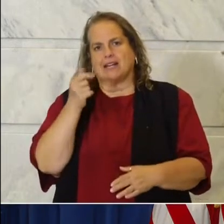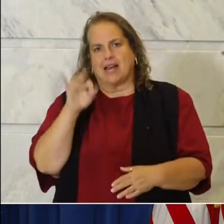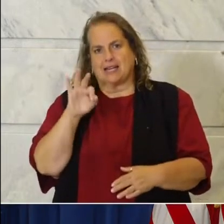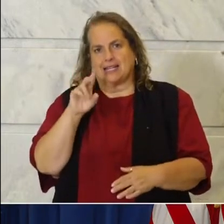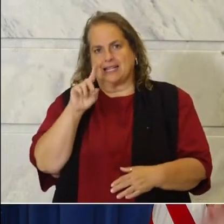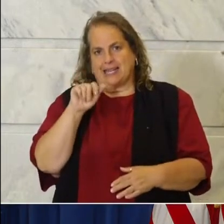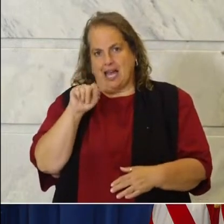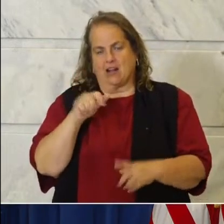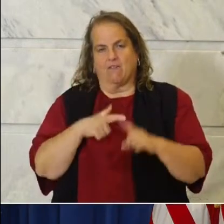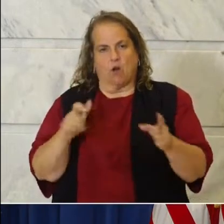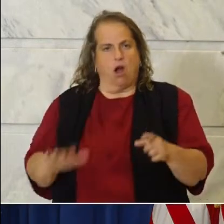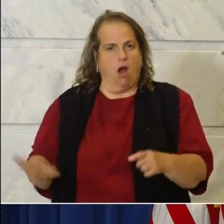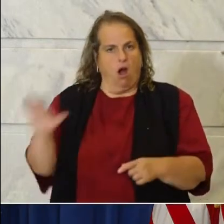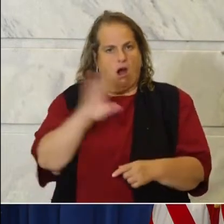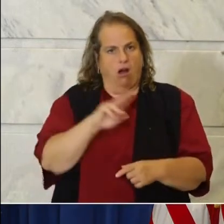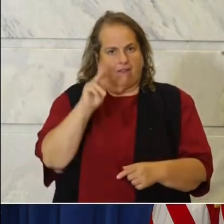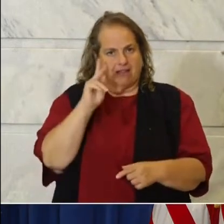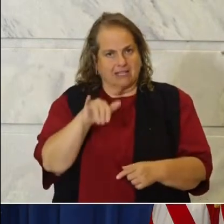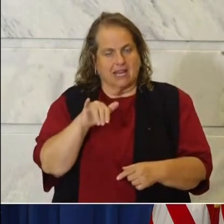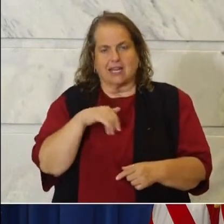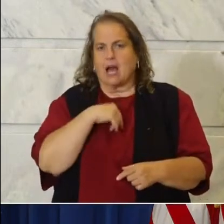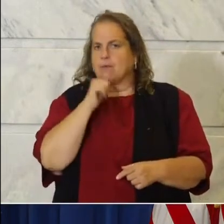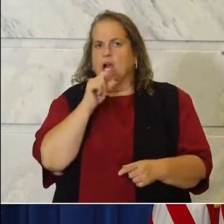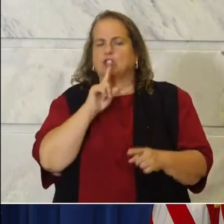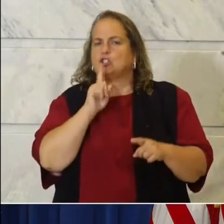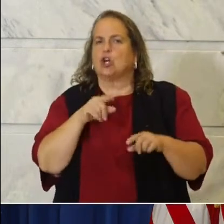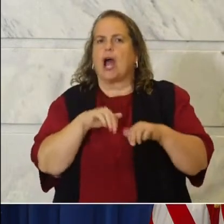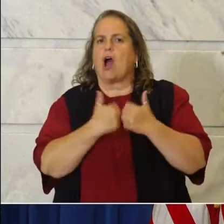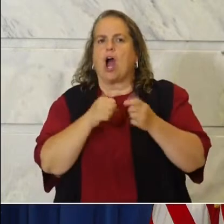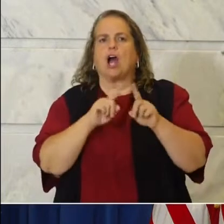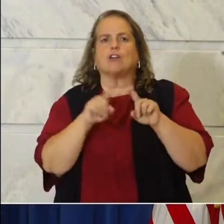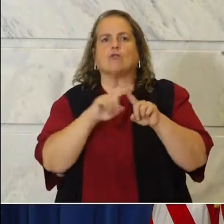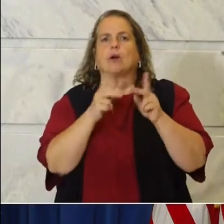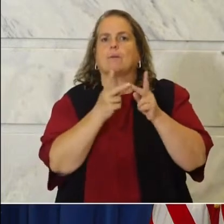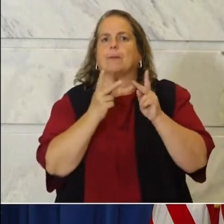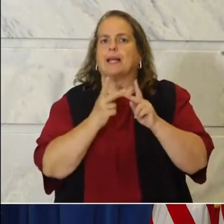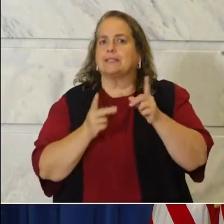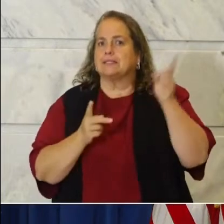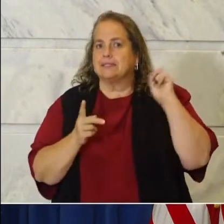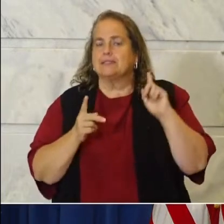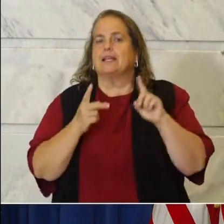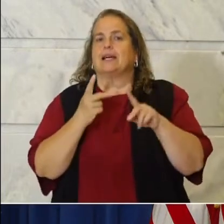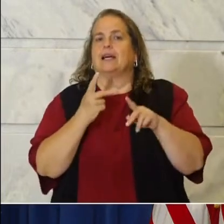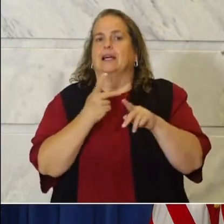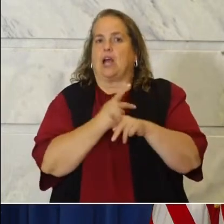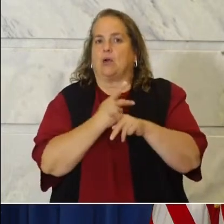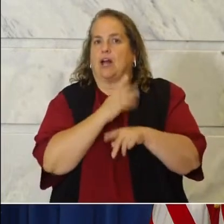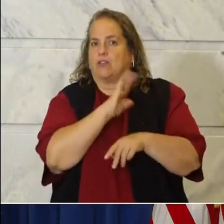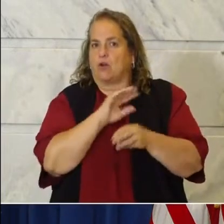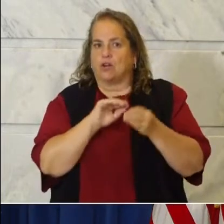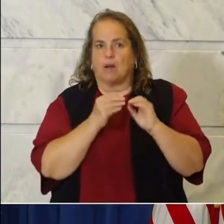And I don't know how all the other sites calculate their numbers or why they bury the official numbers come from the state of Kentucky about